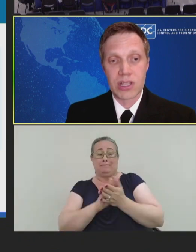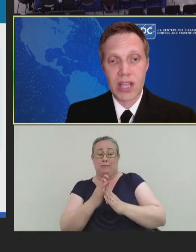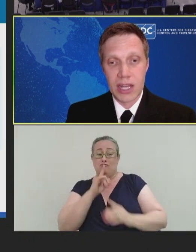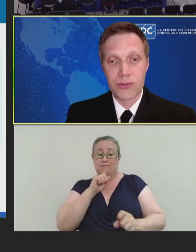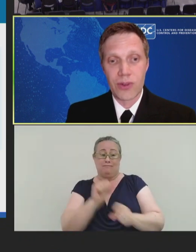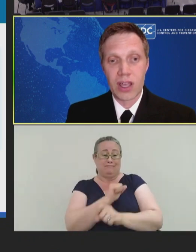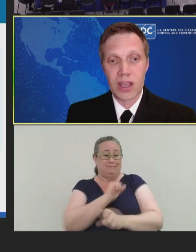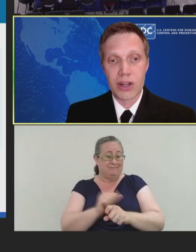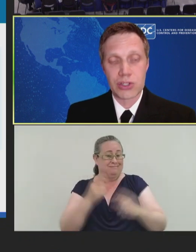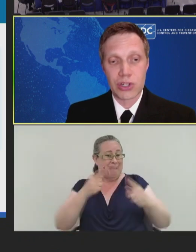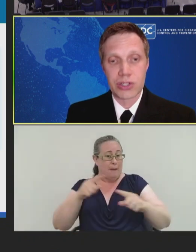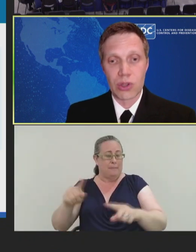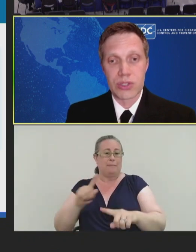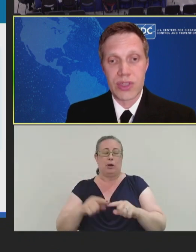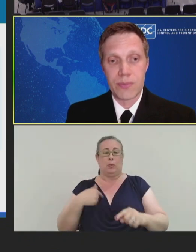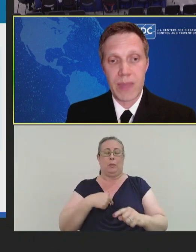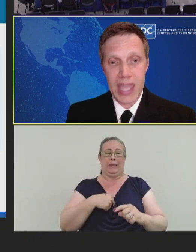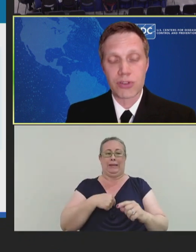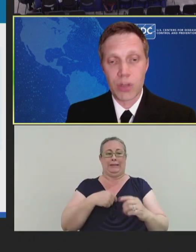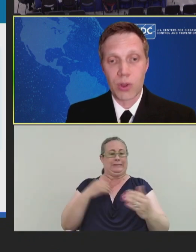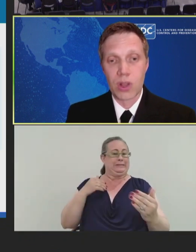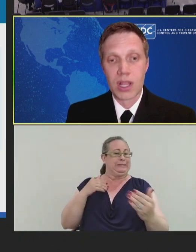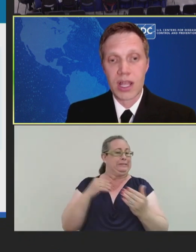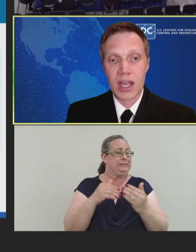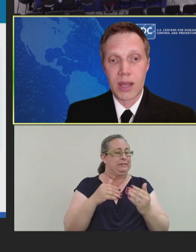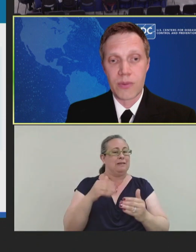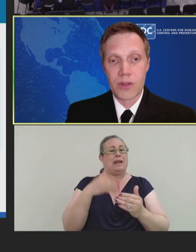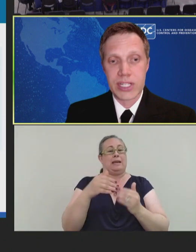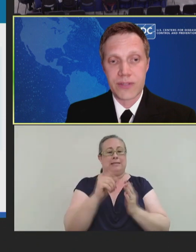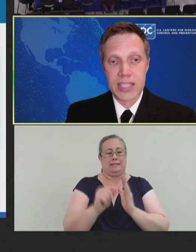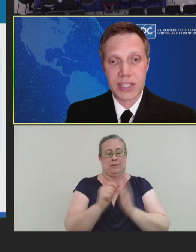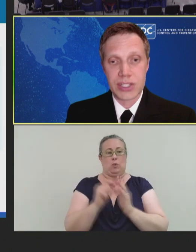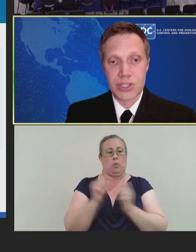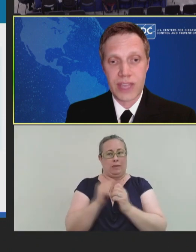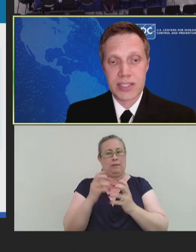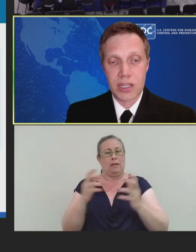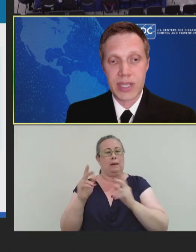a lot of uninsured adults that may have trouble reaching vaccinations. So, that's going to be a